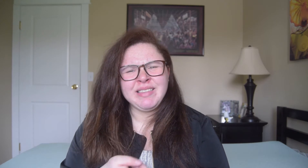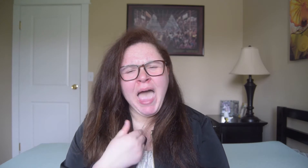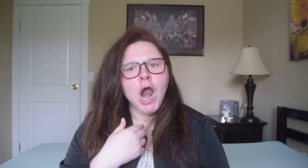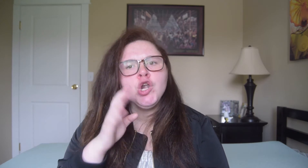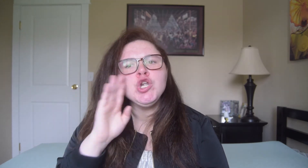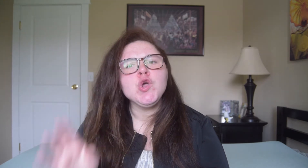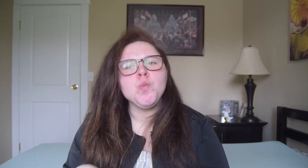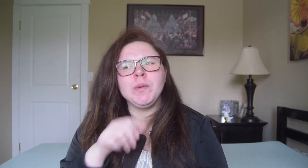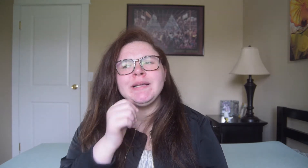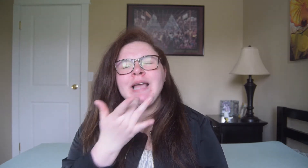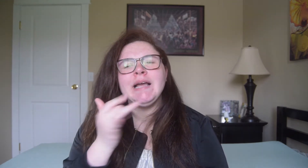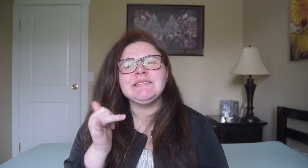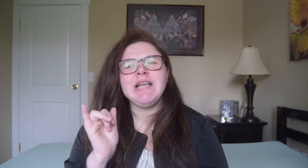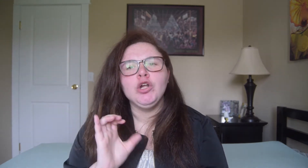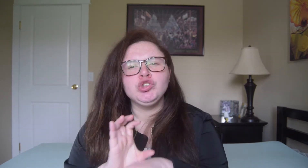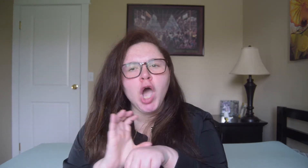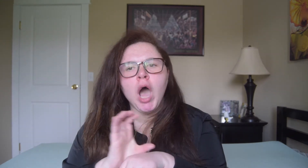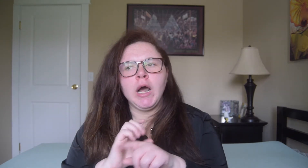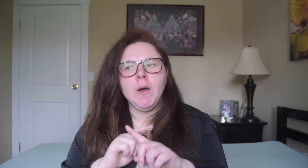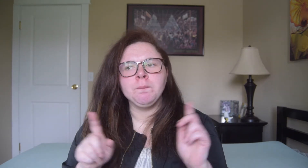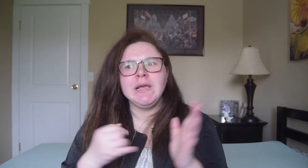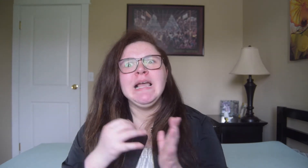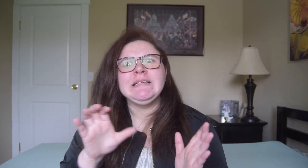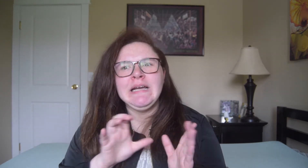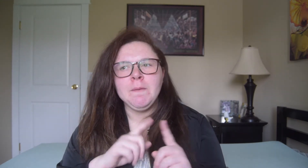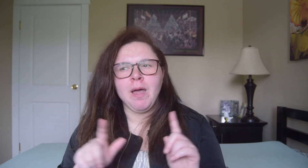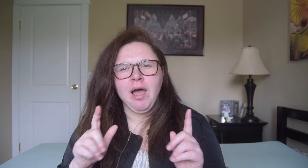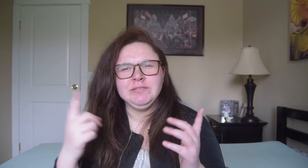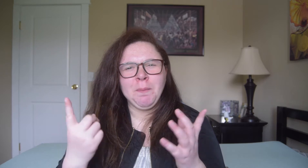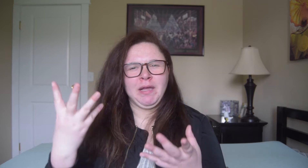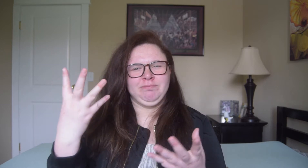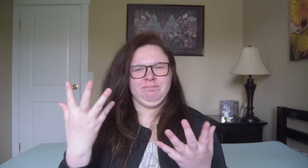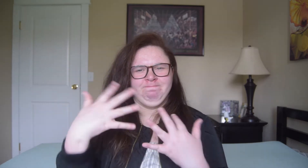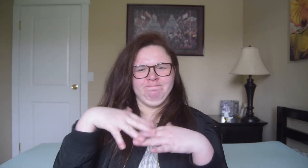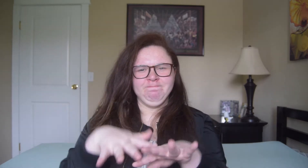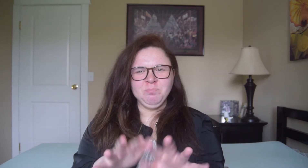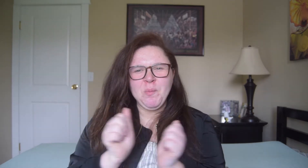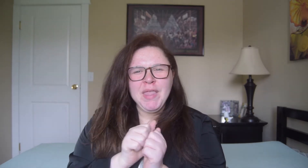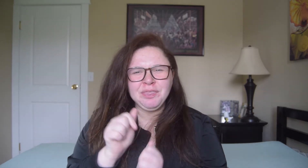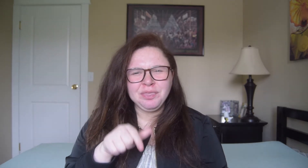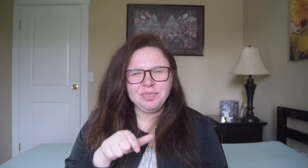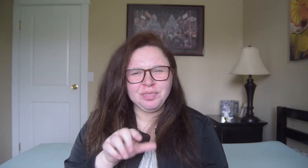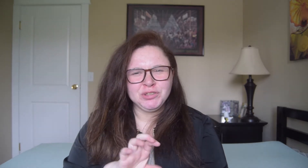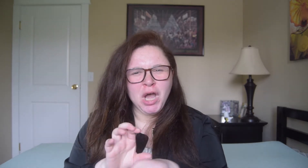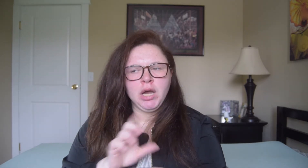I knew right off the bat it wasn't chocolate milk but somehow it did Something mixed together with chocolate in there